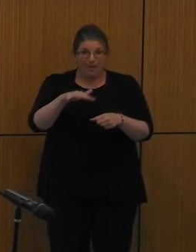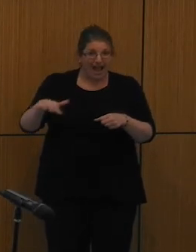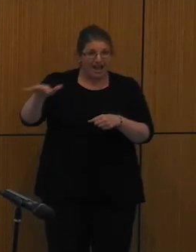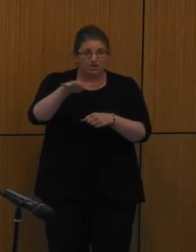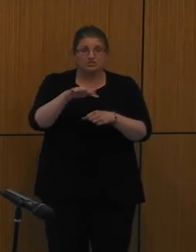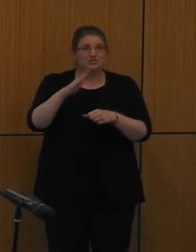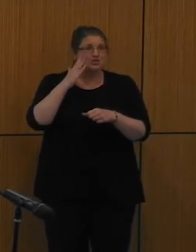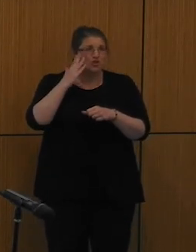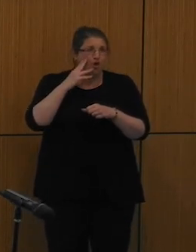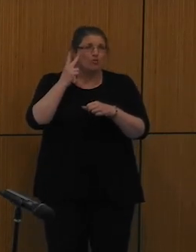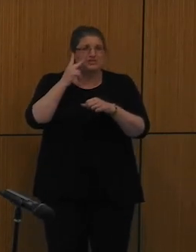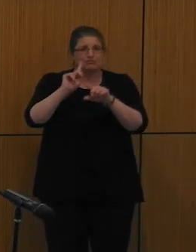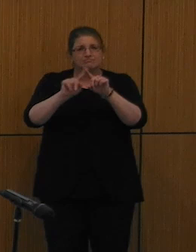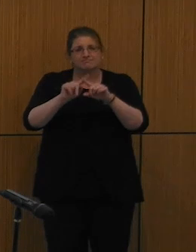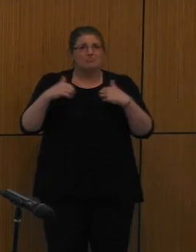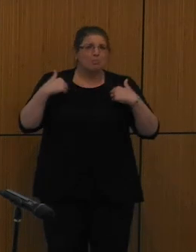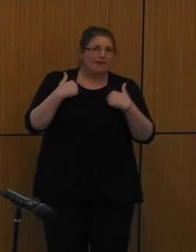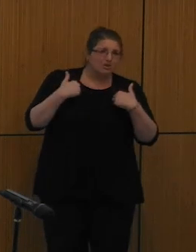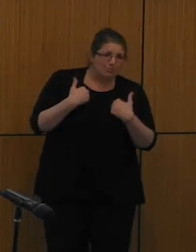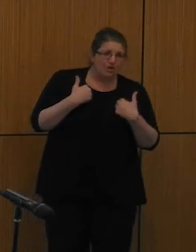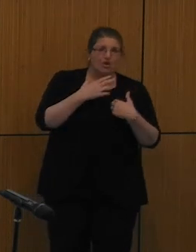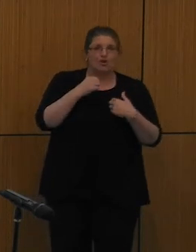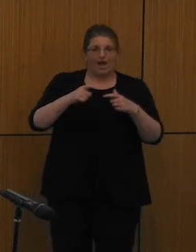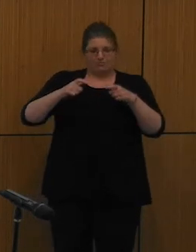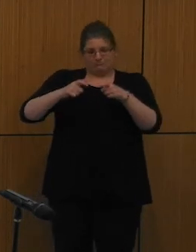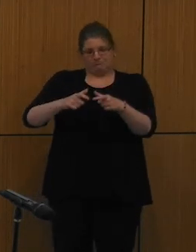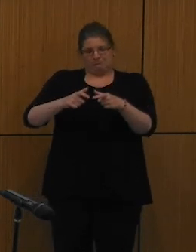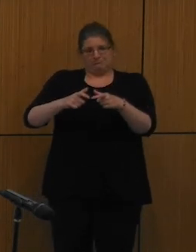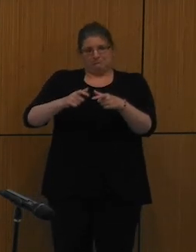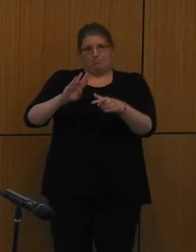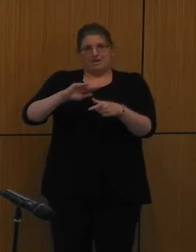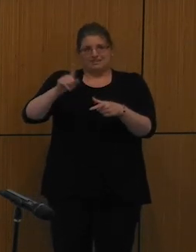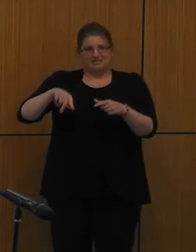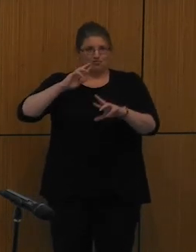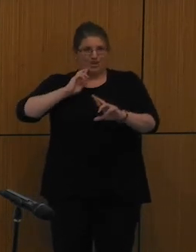And we saw those spatial patterns in the reaction. So this is super cool.